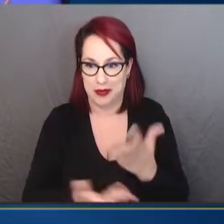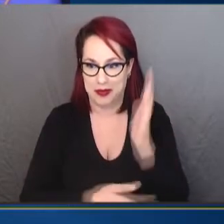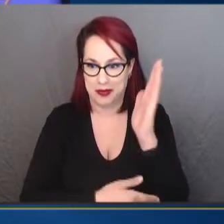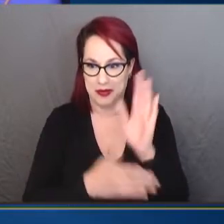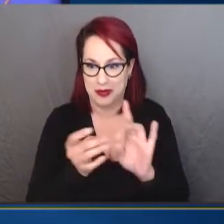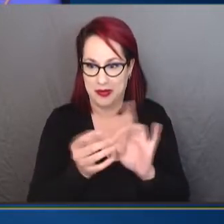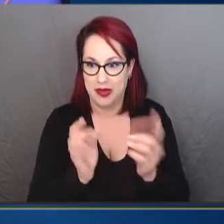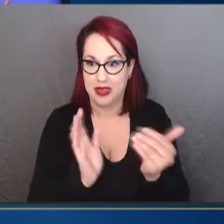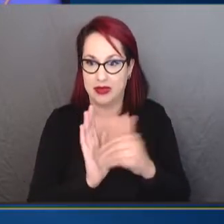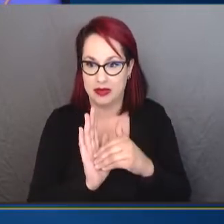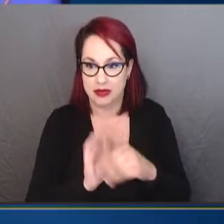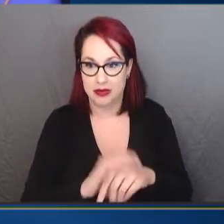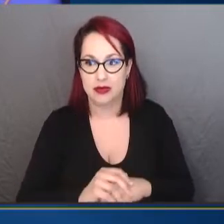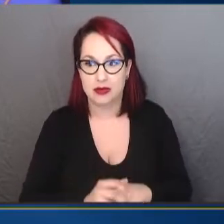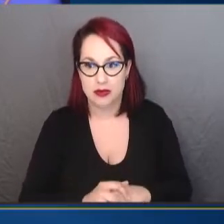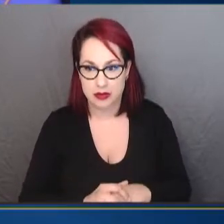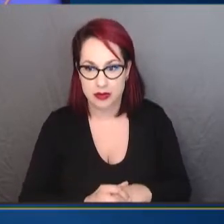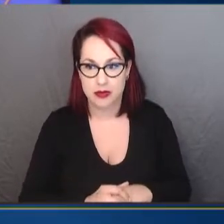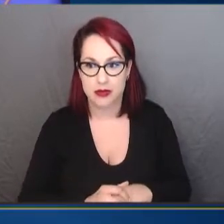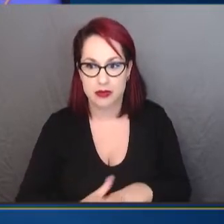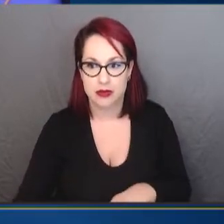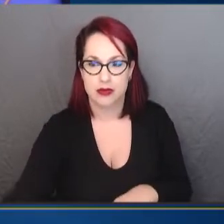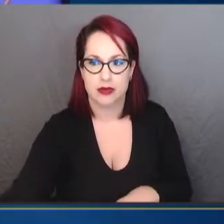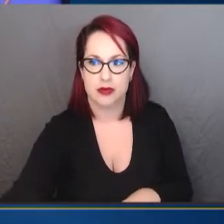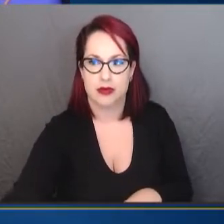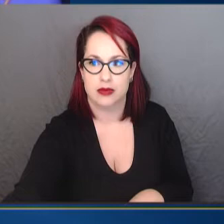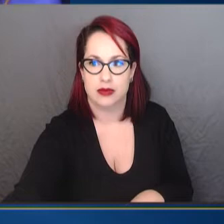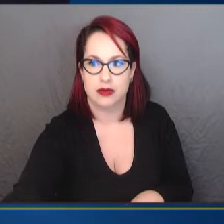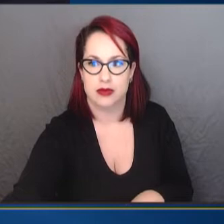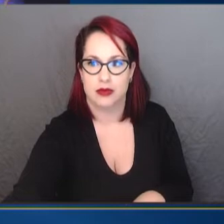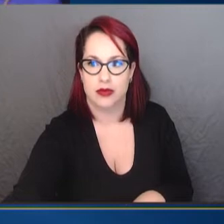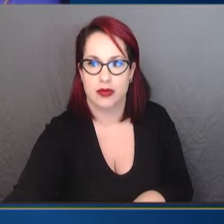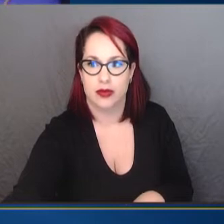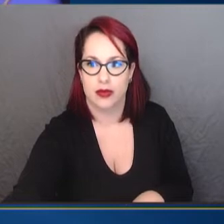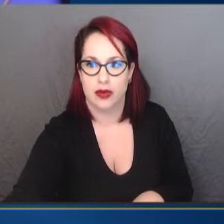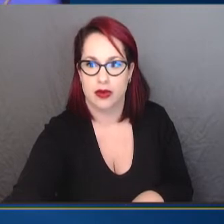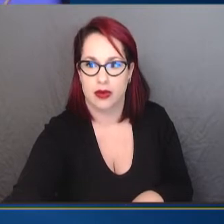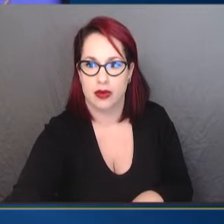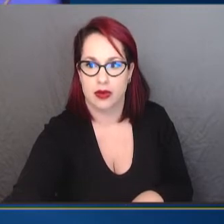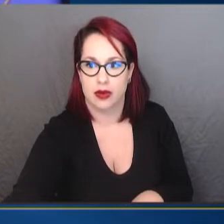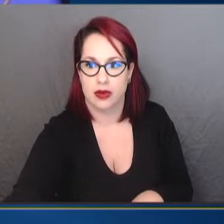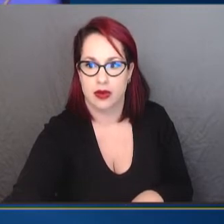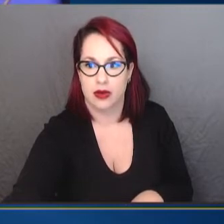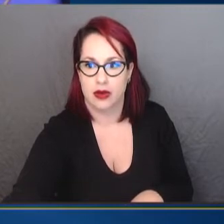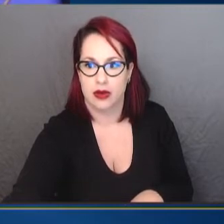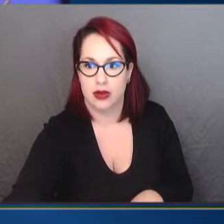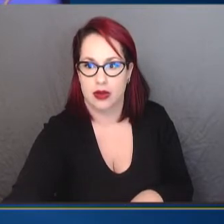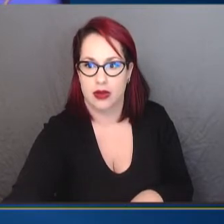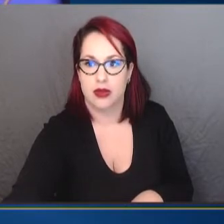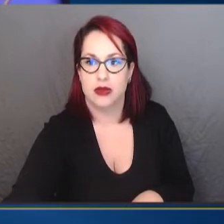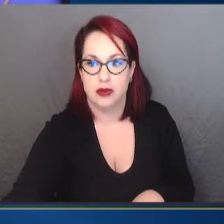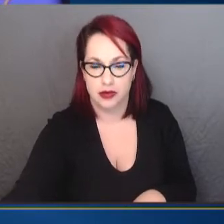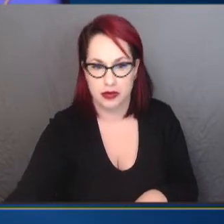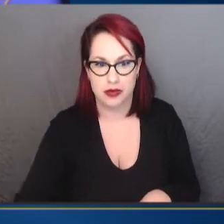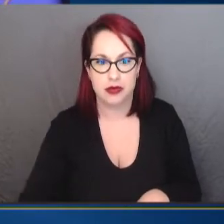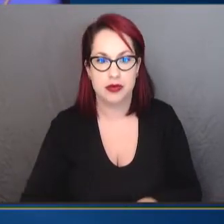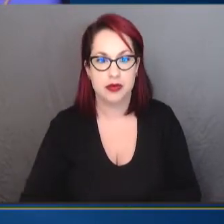Marvin Figueroa: